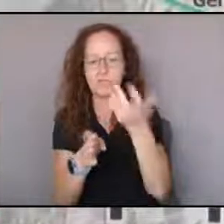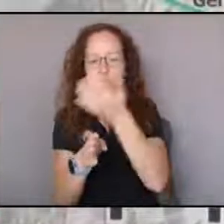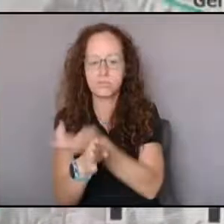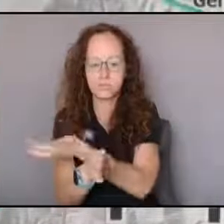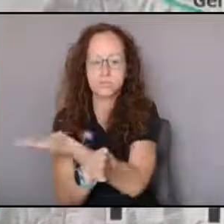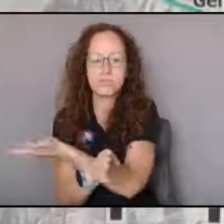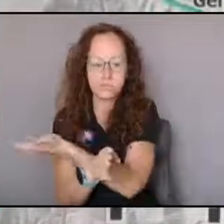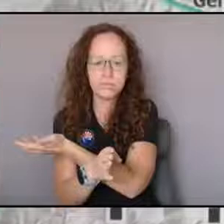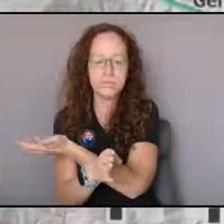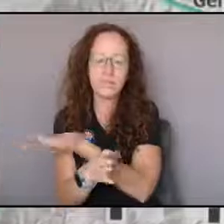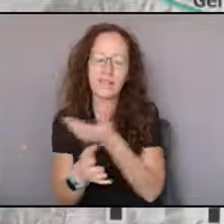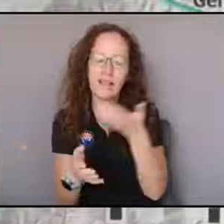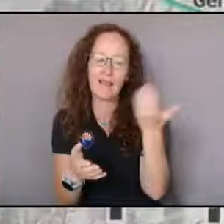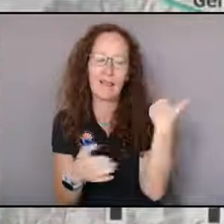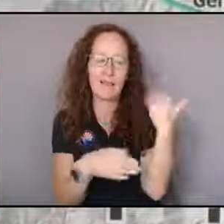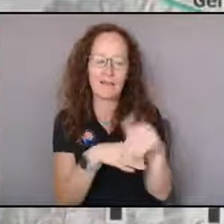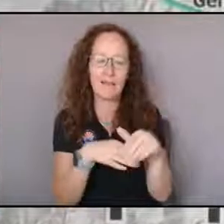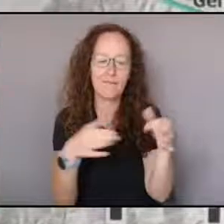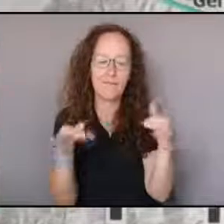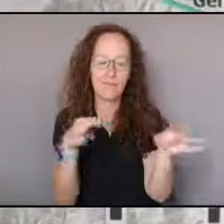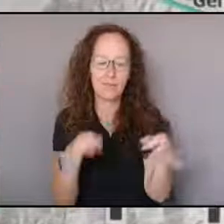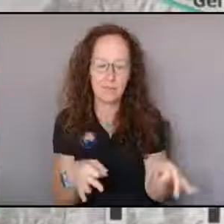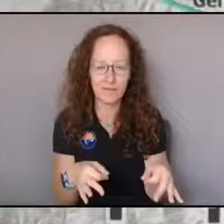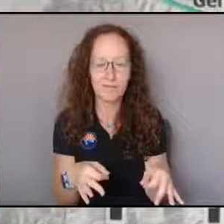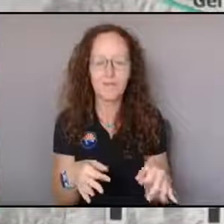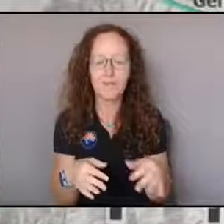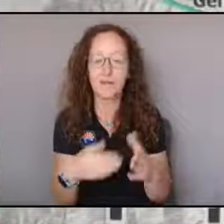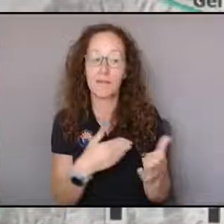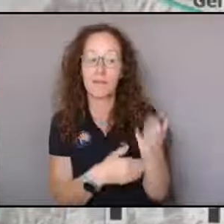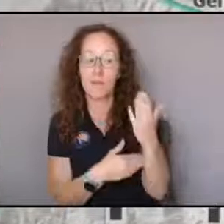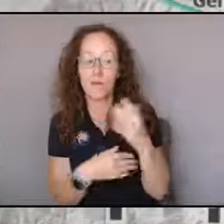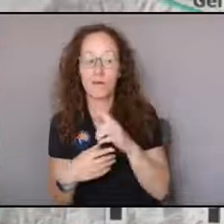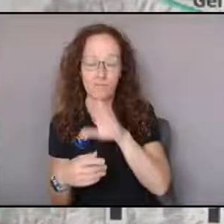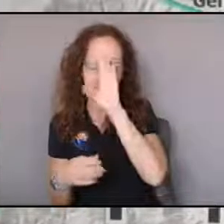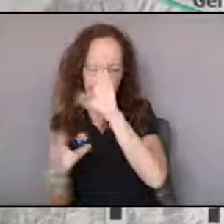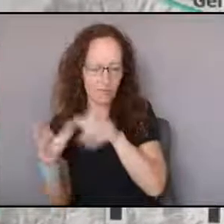I TALKED TO YOU A LITTLE BIT ABOUT SLOP OVERS LAST NIGHT WECHLT HAD A CREW UP THERE IN THERE EARLY THIS